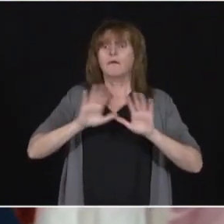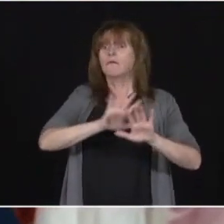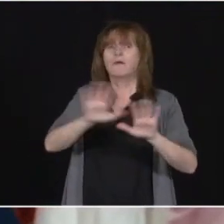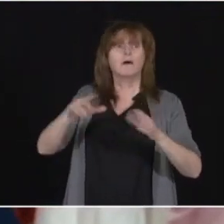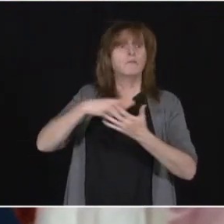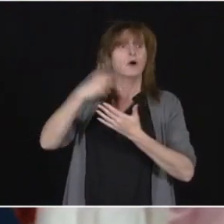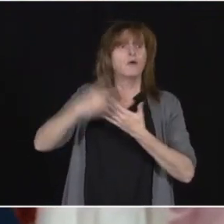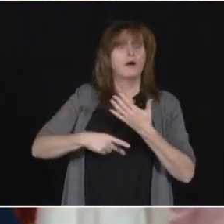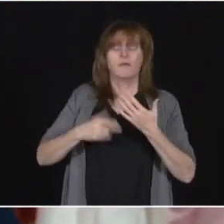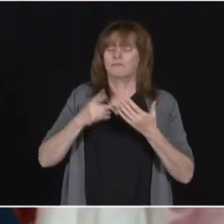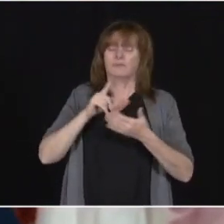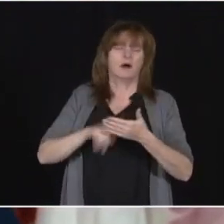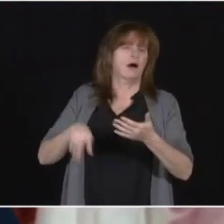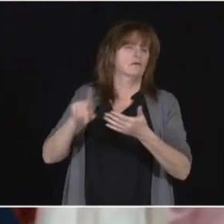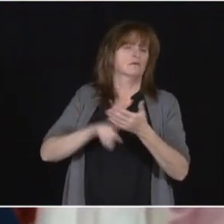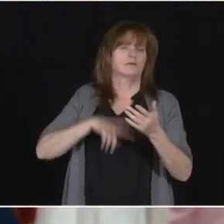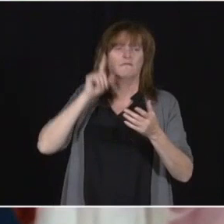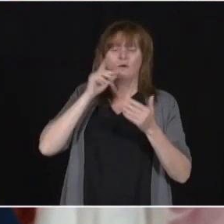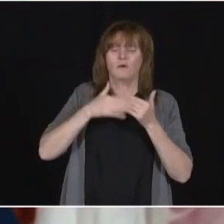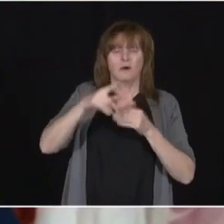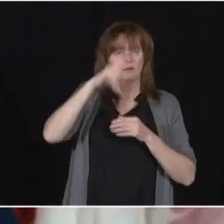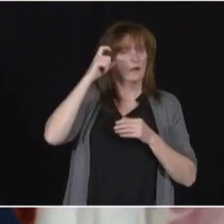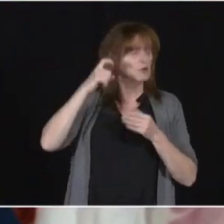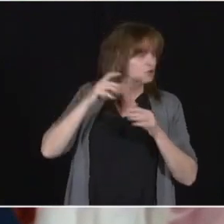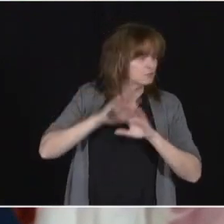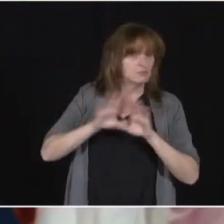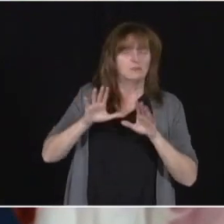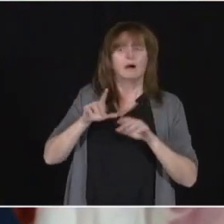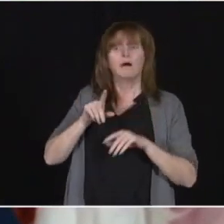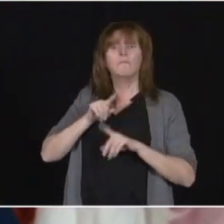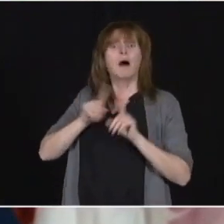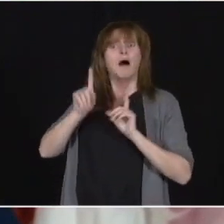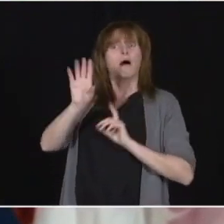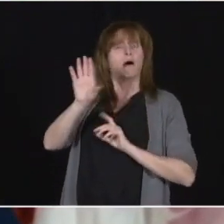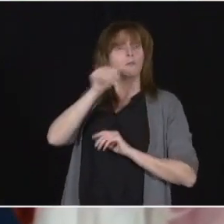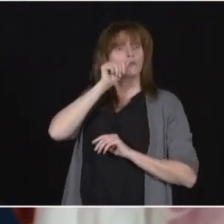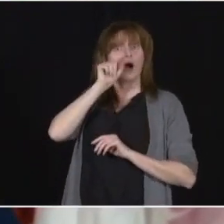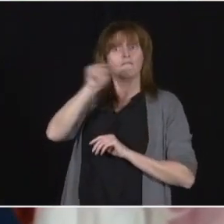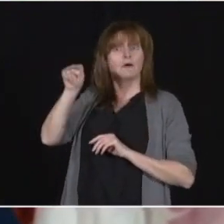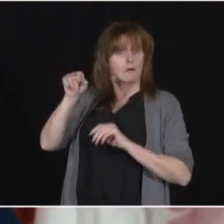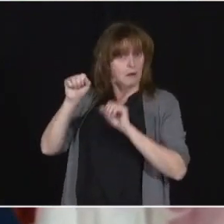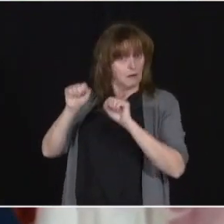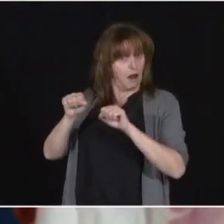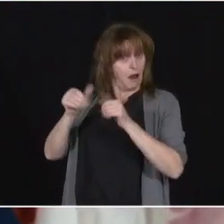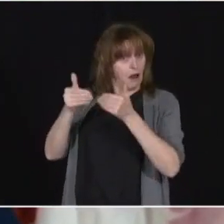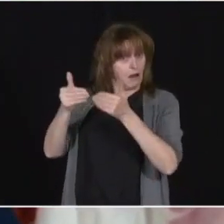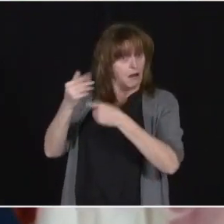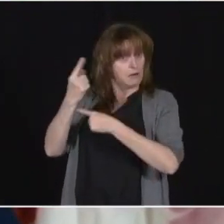wait and see and you are just hoping that it can proceed for July and August?